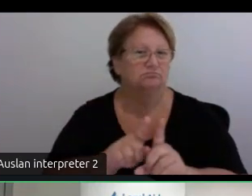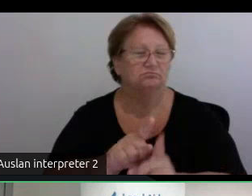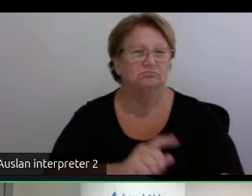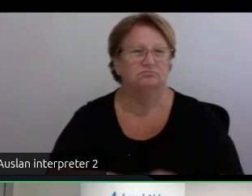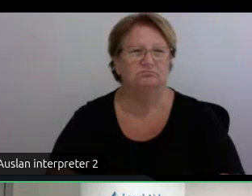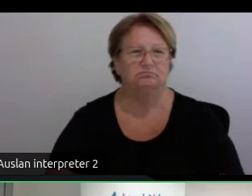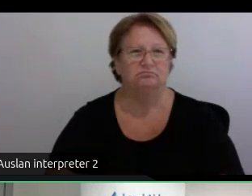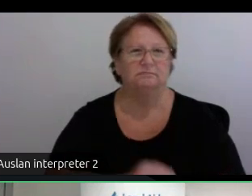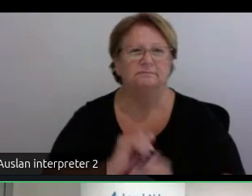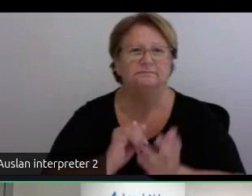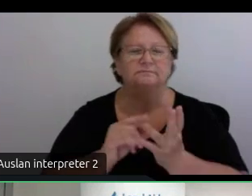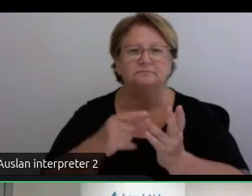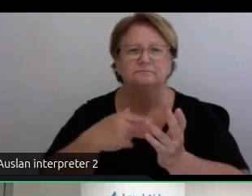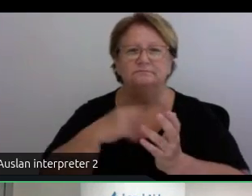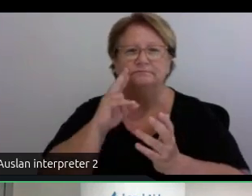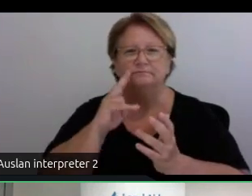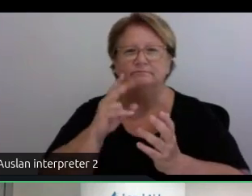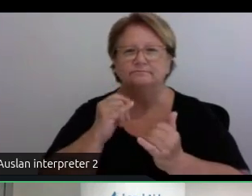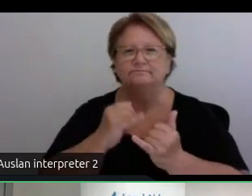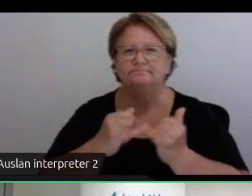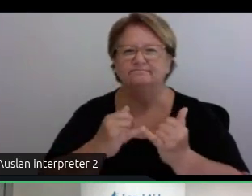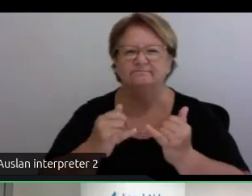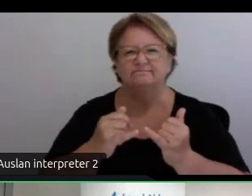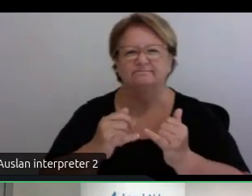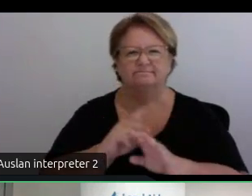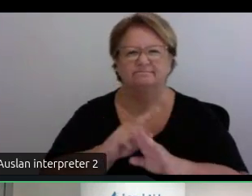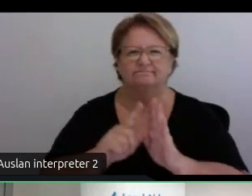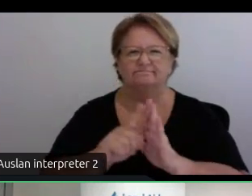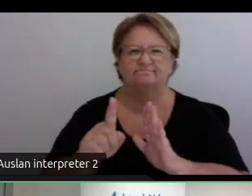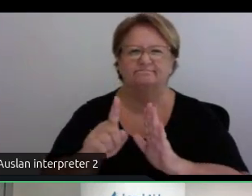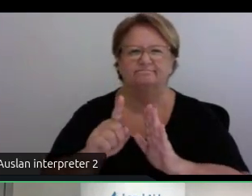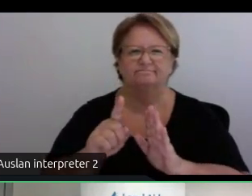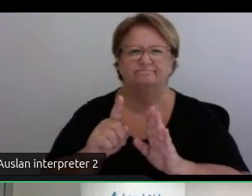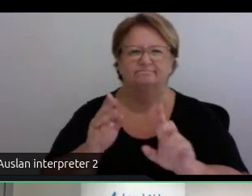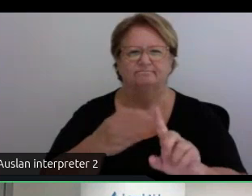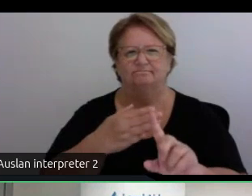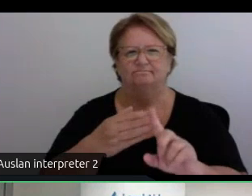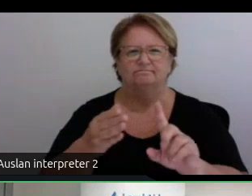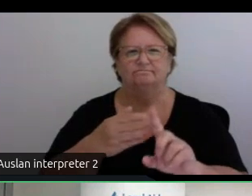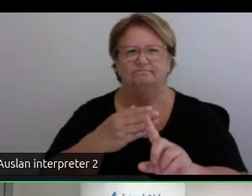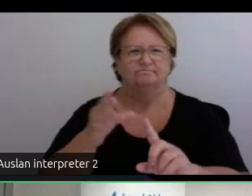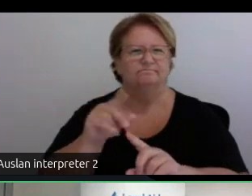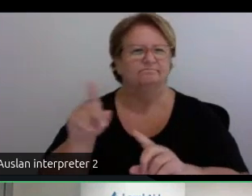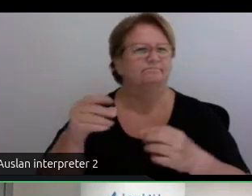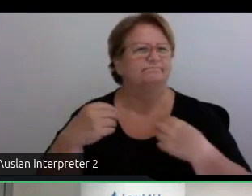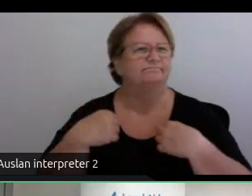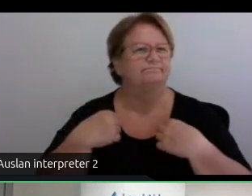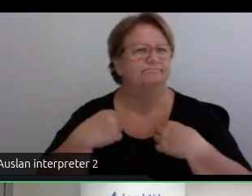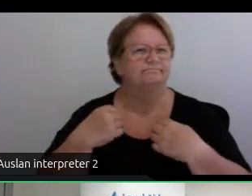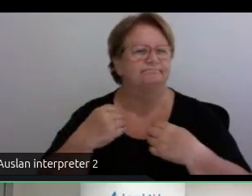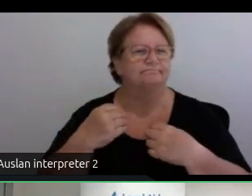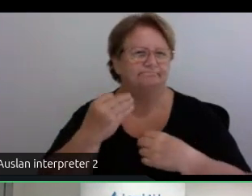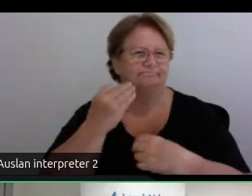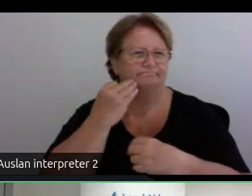in QCAT. Um, so we see some really aggressive bullying tactics from these companies in trying